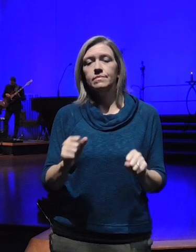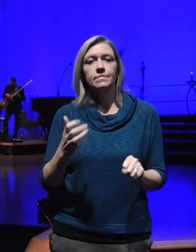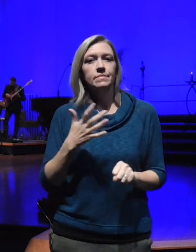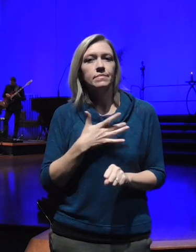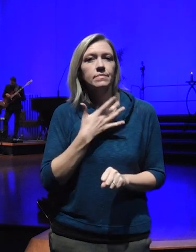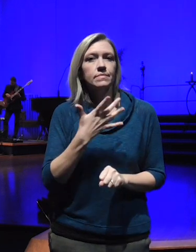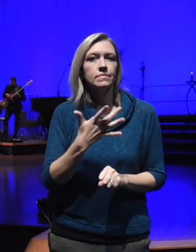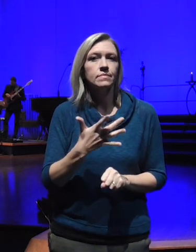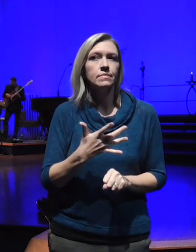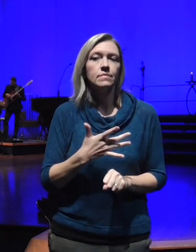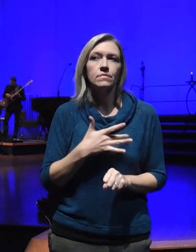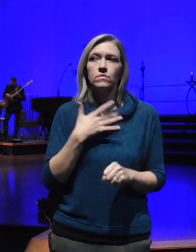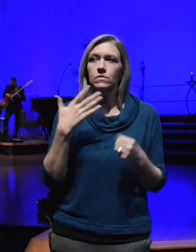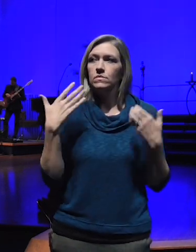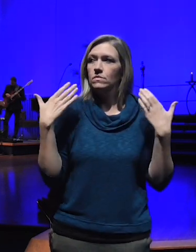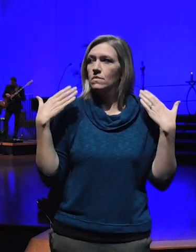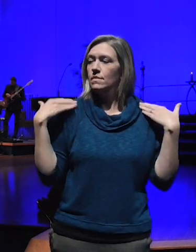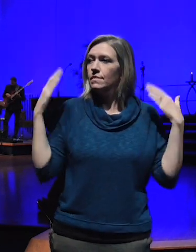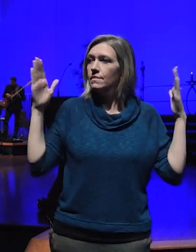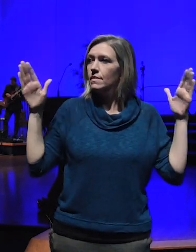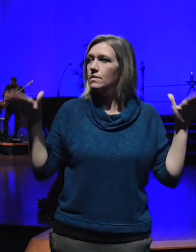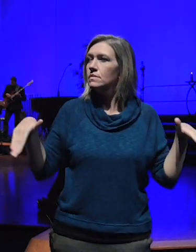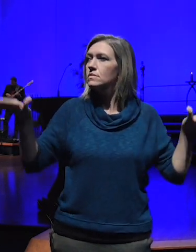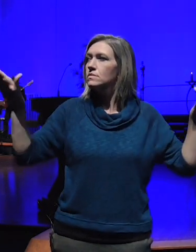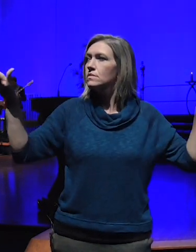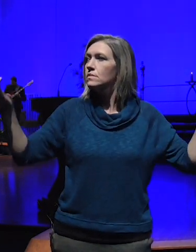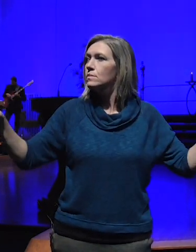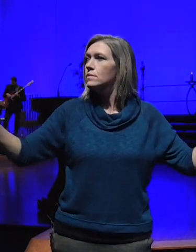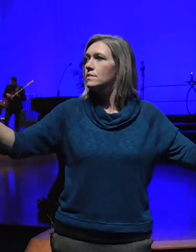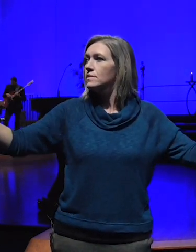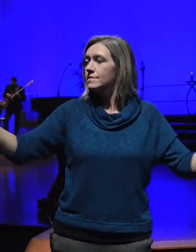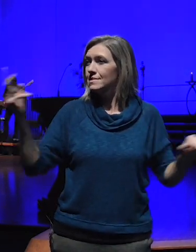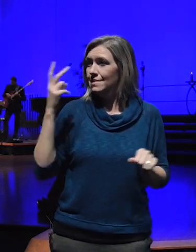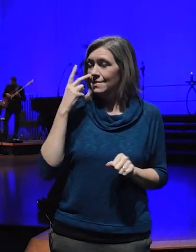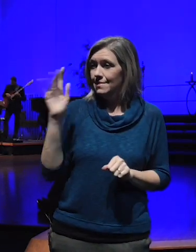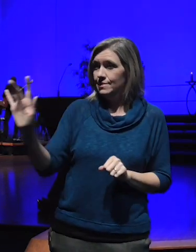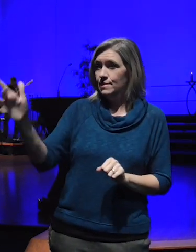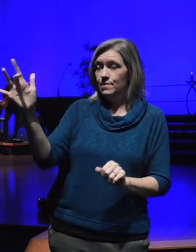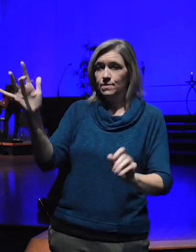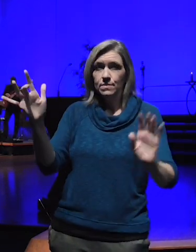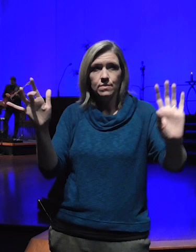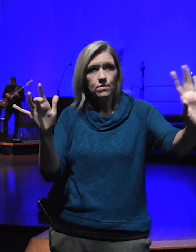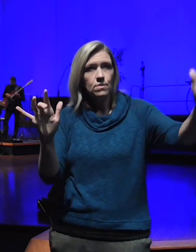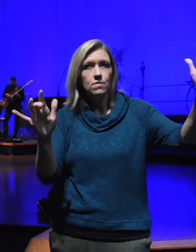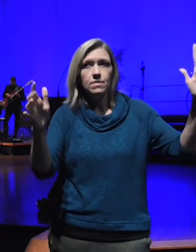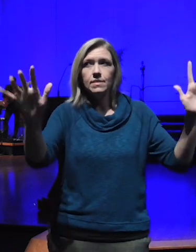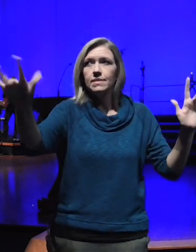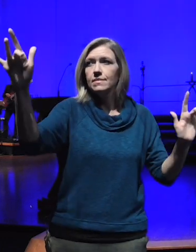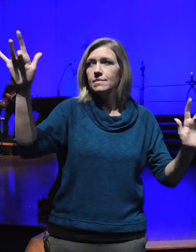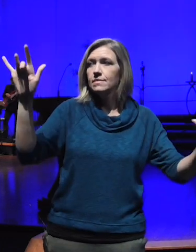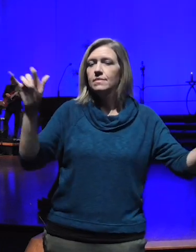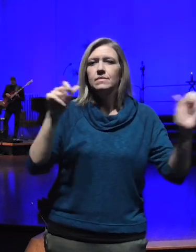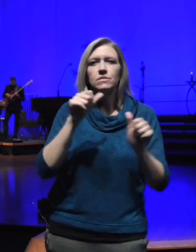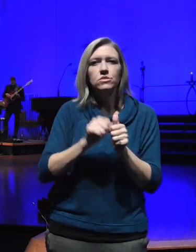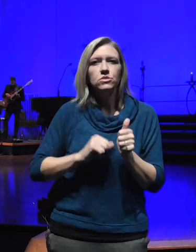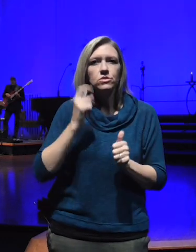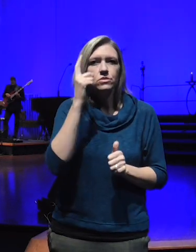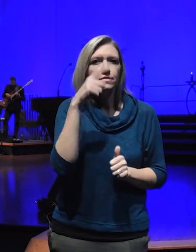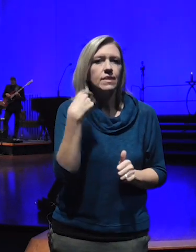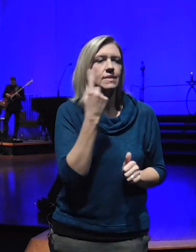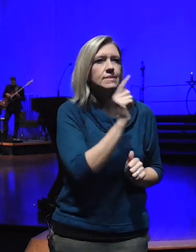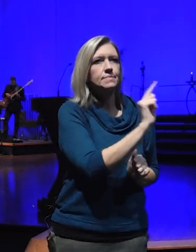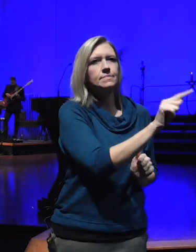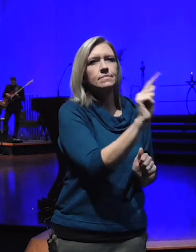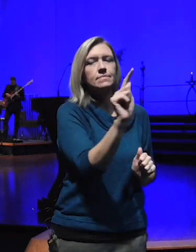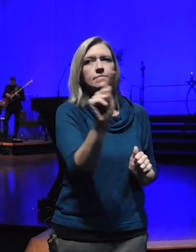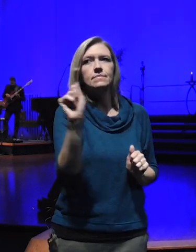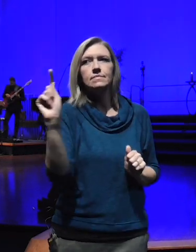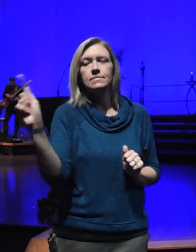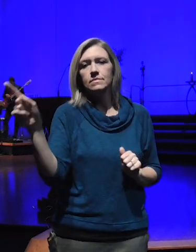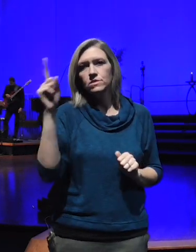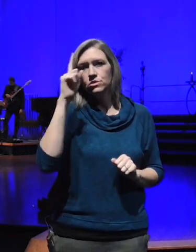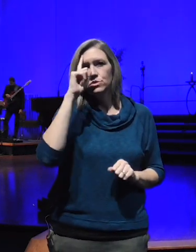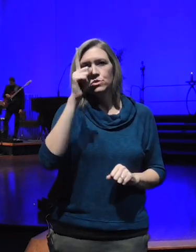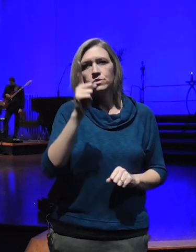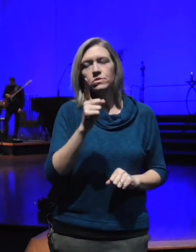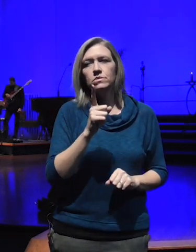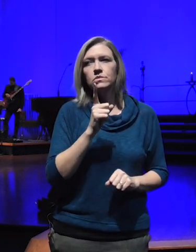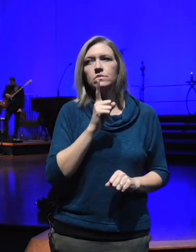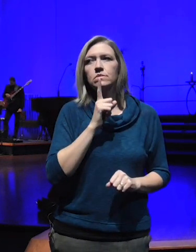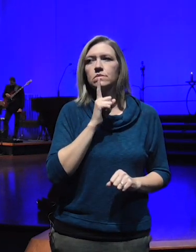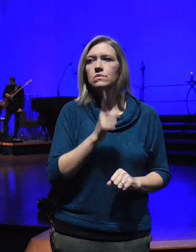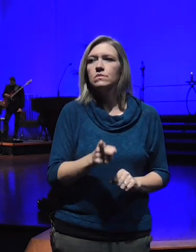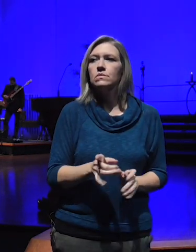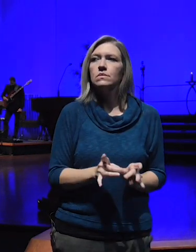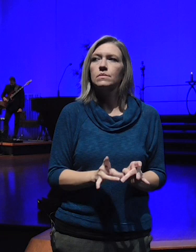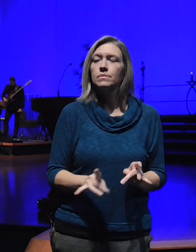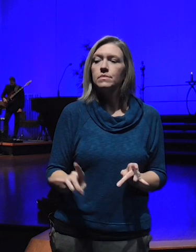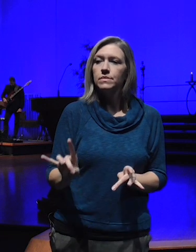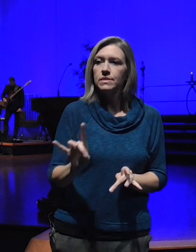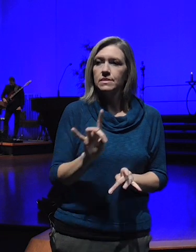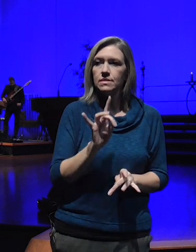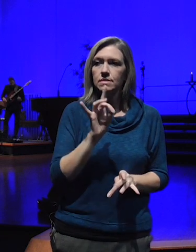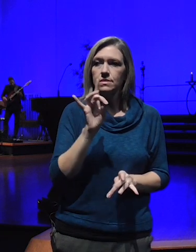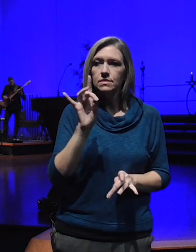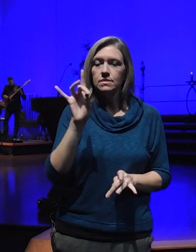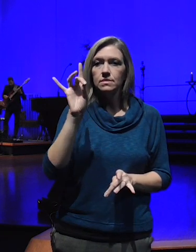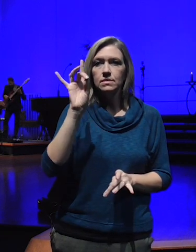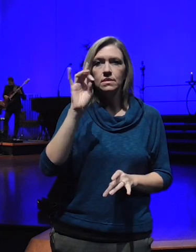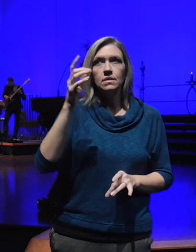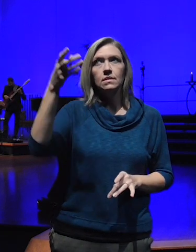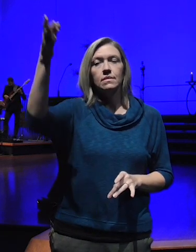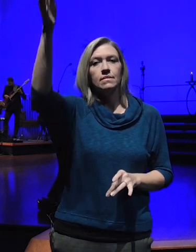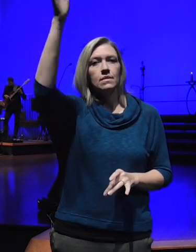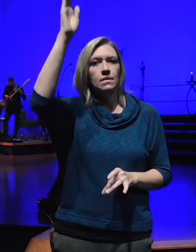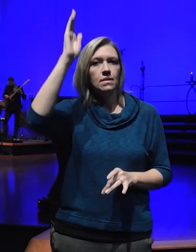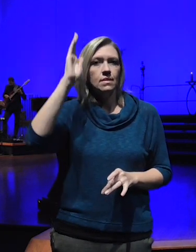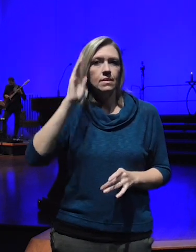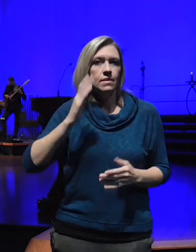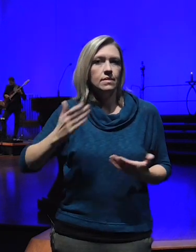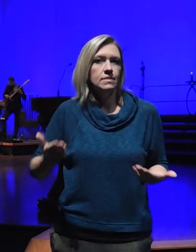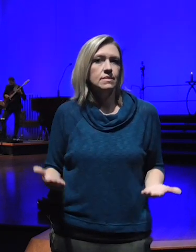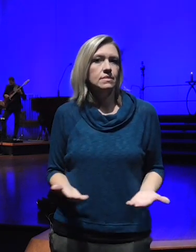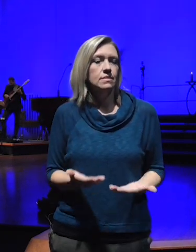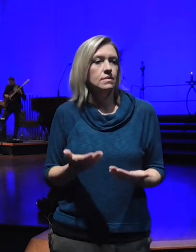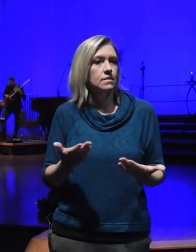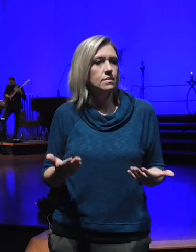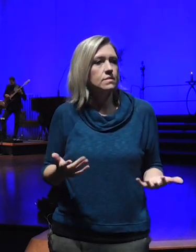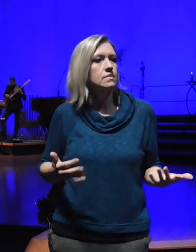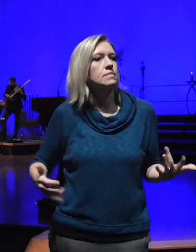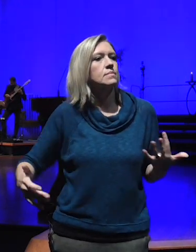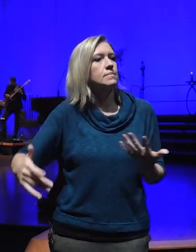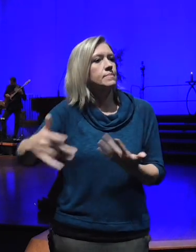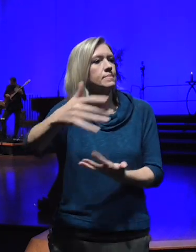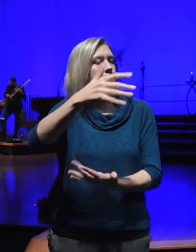hear the brush of angel wings I see glory on each face surely the presence of God is in this place